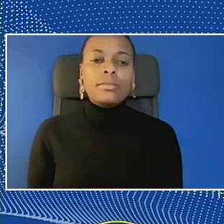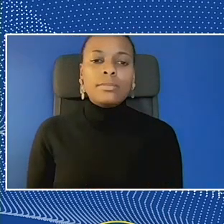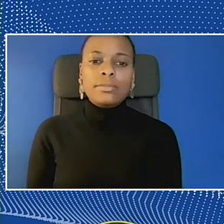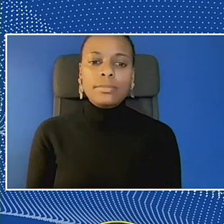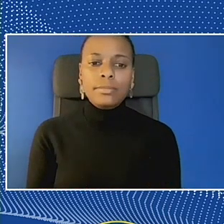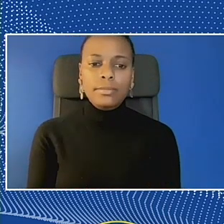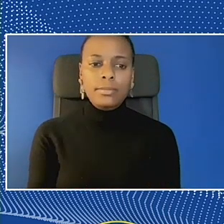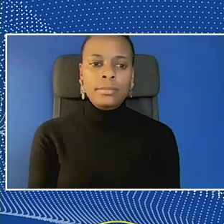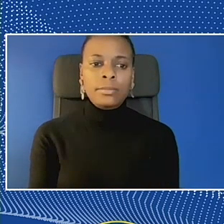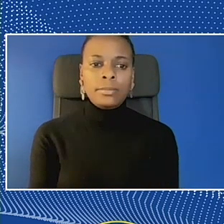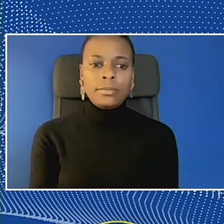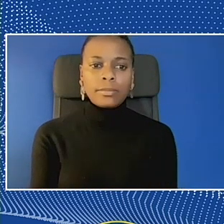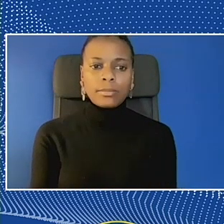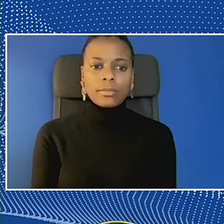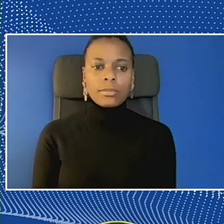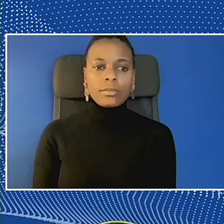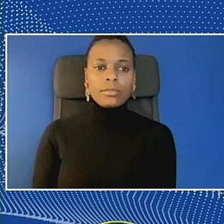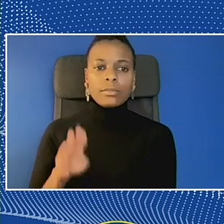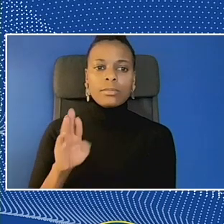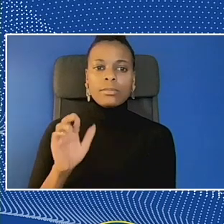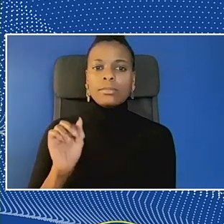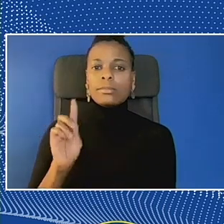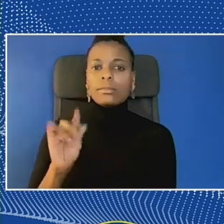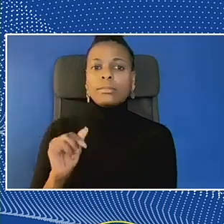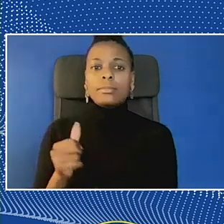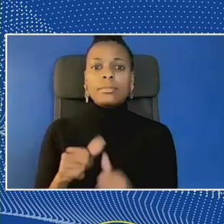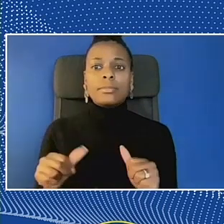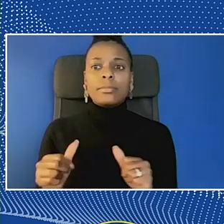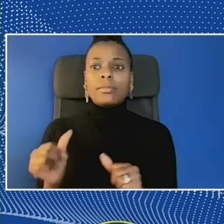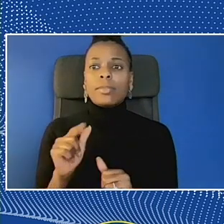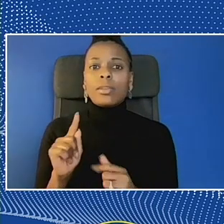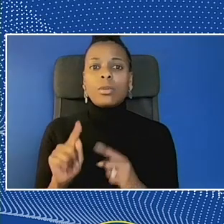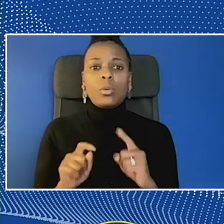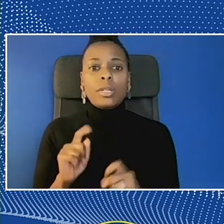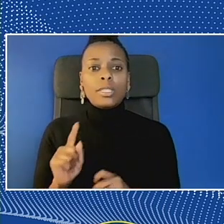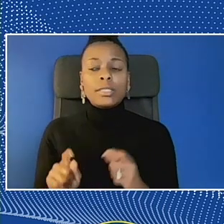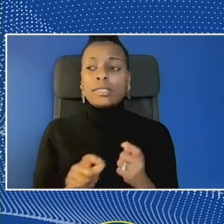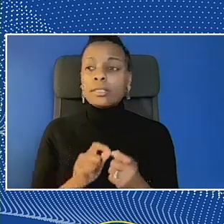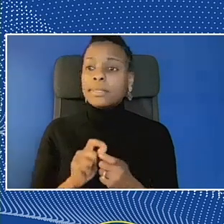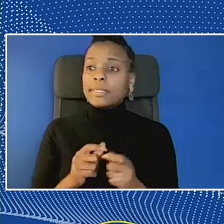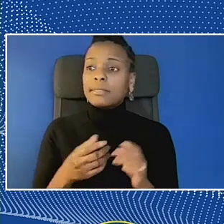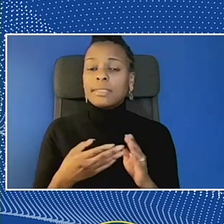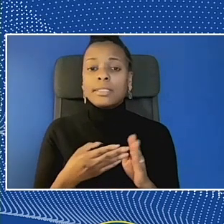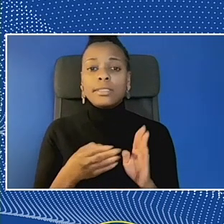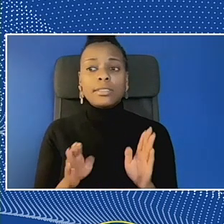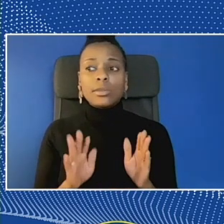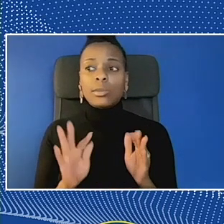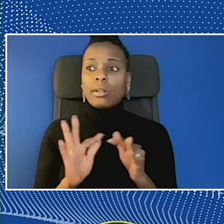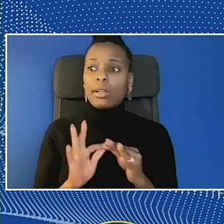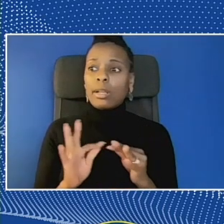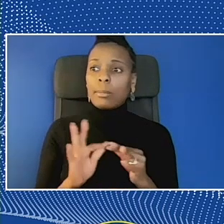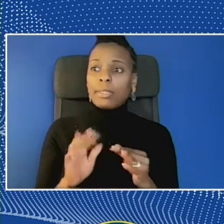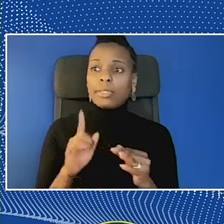Any other questions, specific or general comments, or anything at all for the committee's consideration?